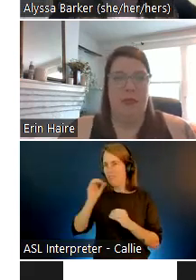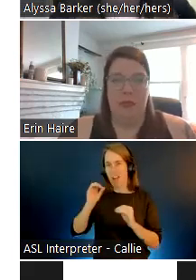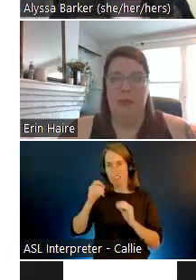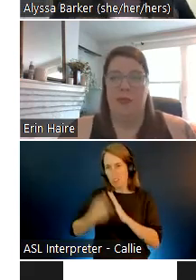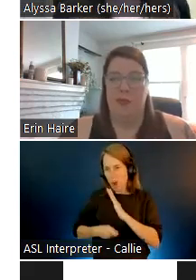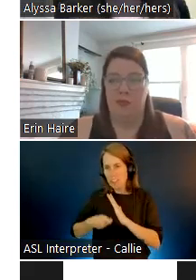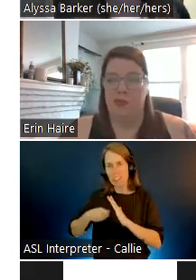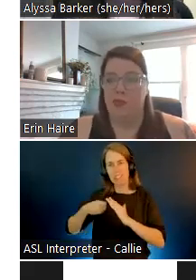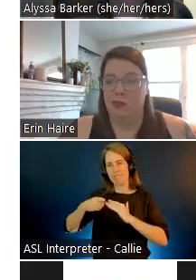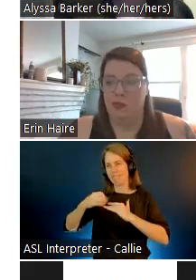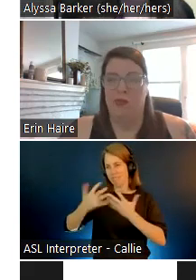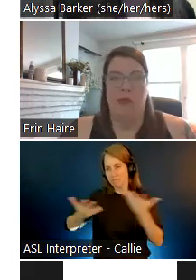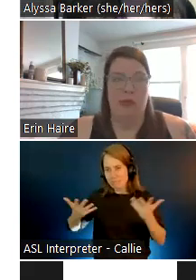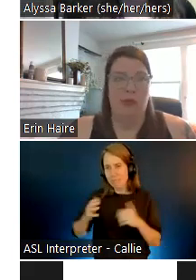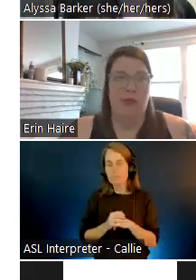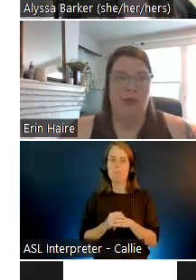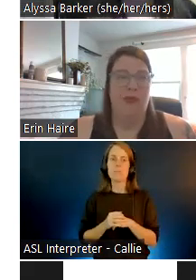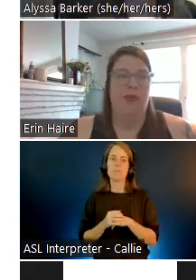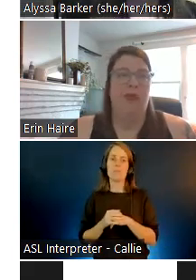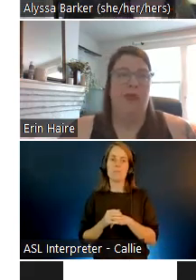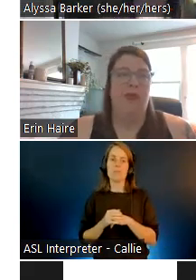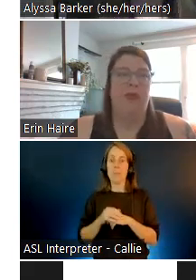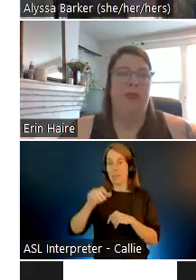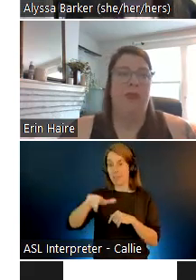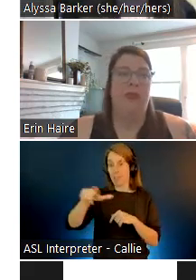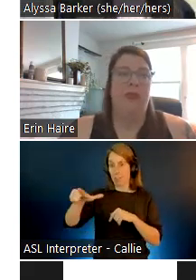um and how the landlords handle it is different some of them will put up a sign